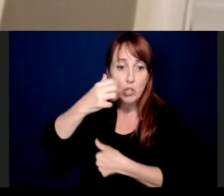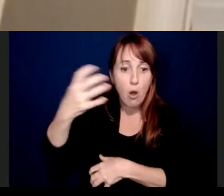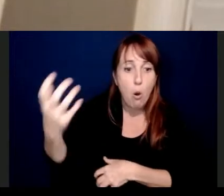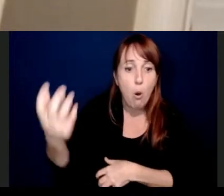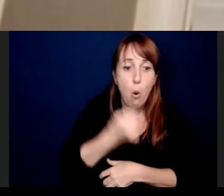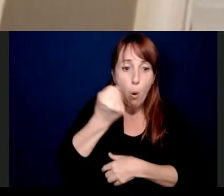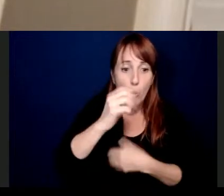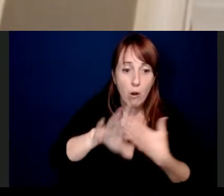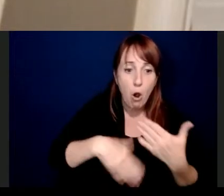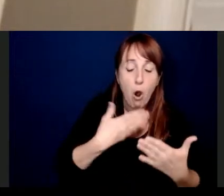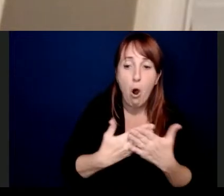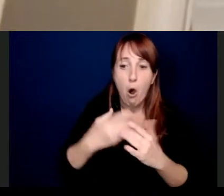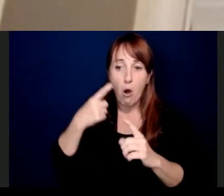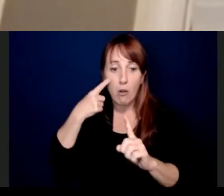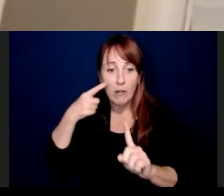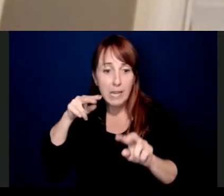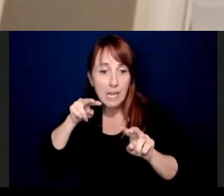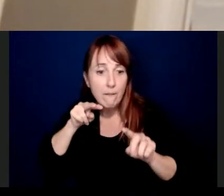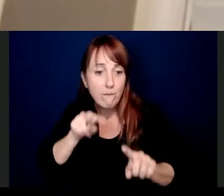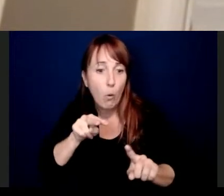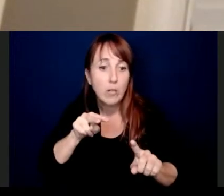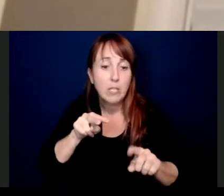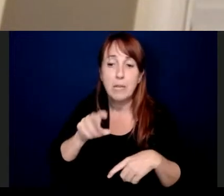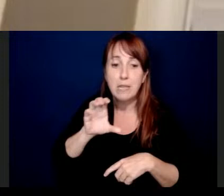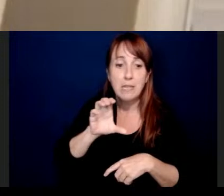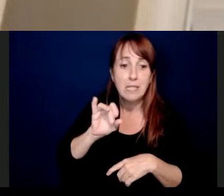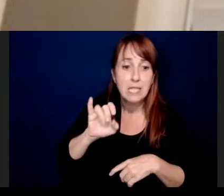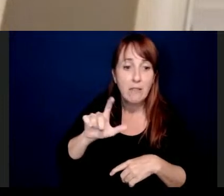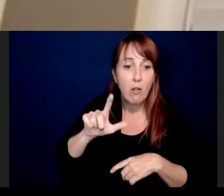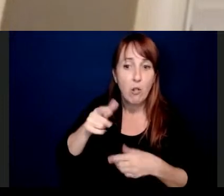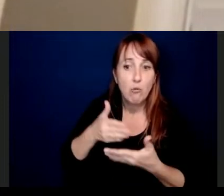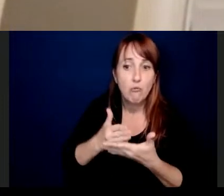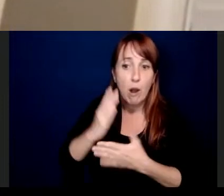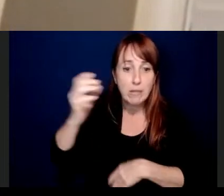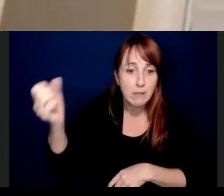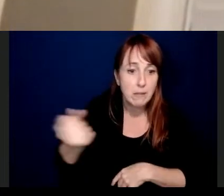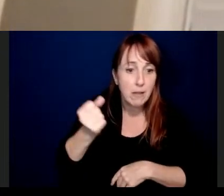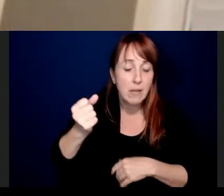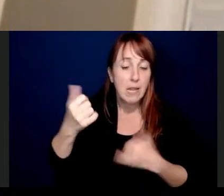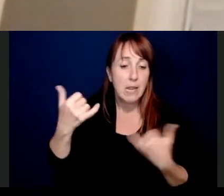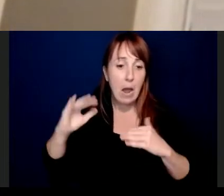enforcement of civil rights. There's a great de-emphasis on